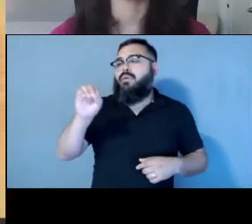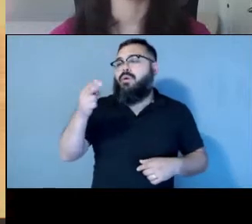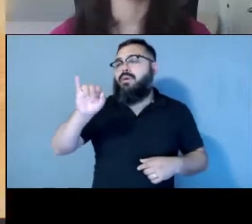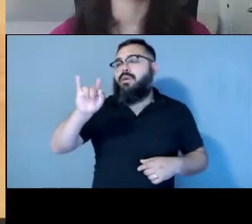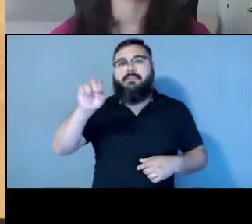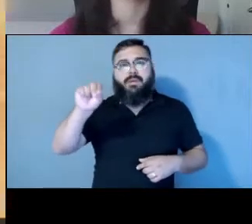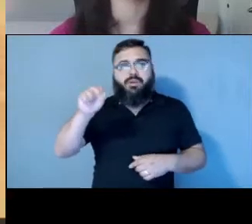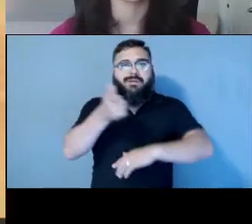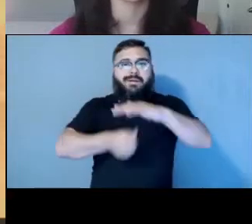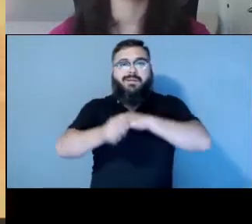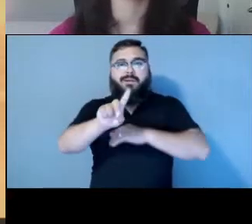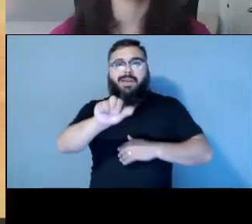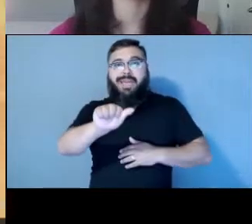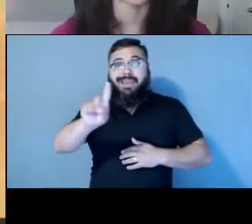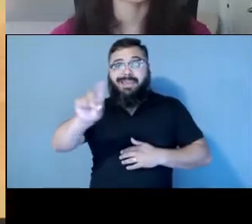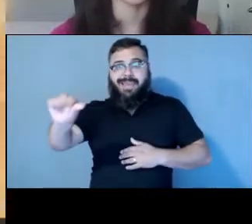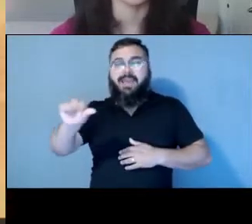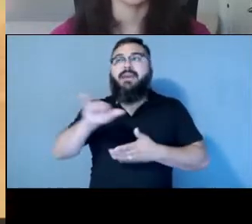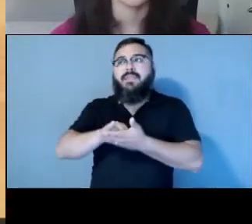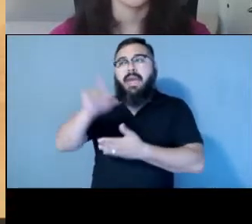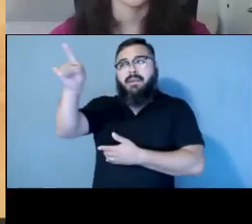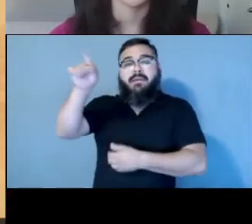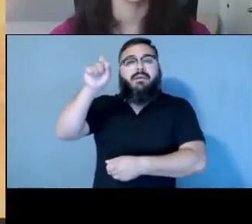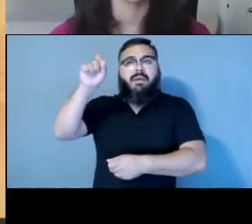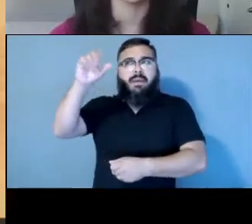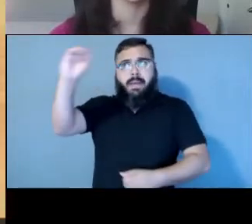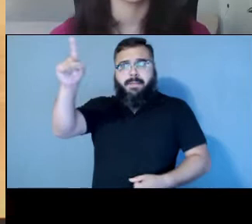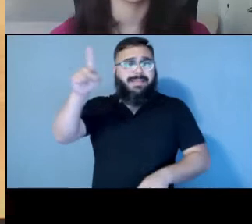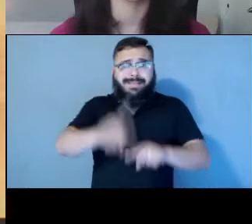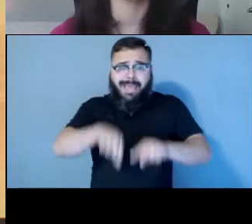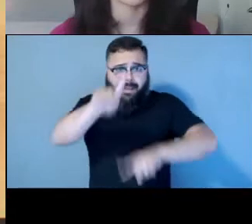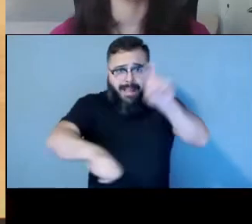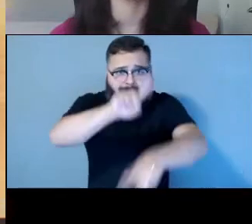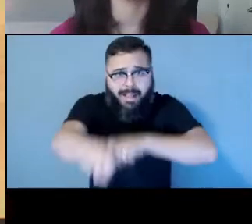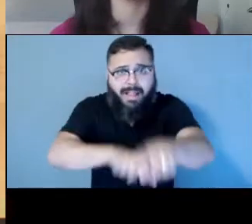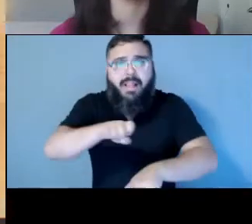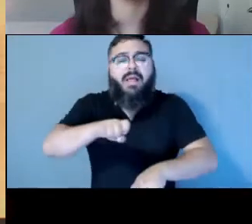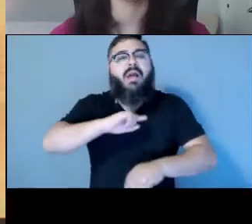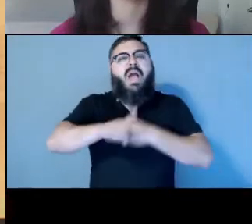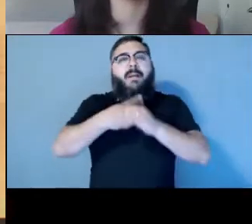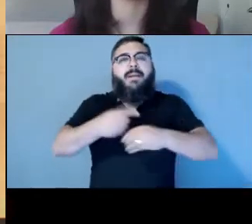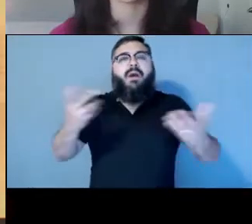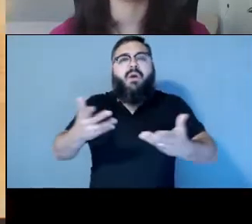that the employers are not allowed to ask you questions that are likely to reveal or find out